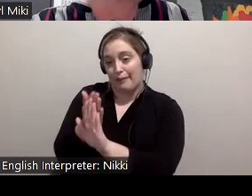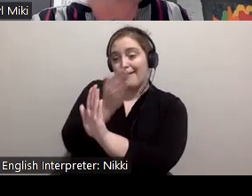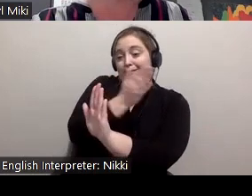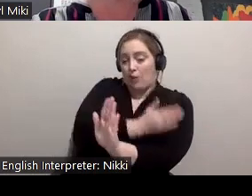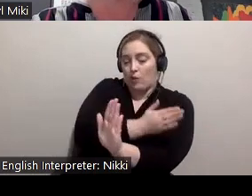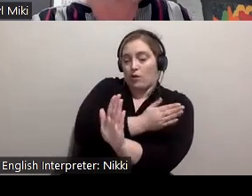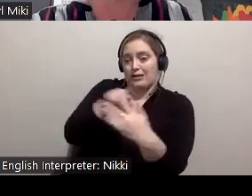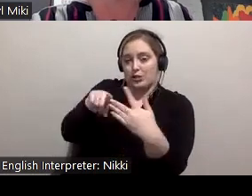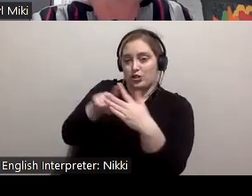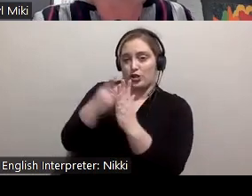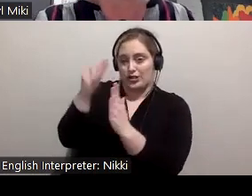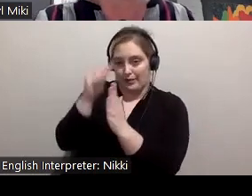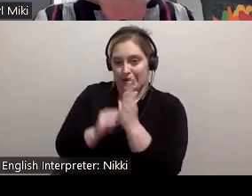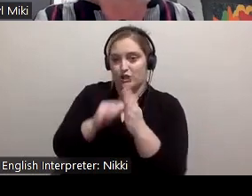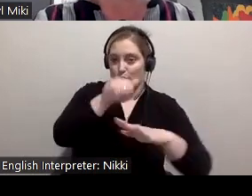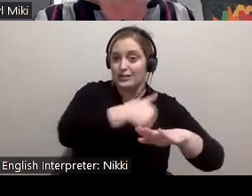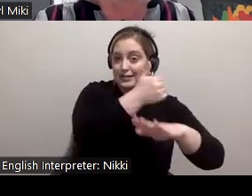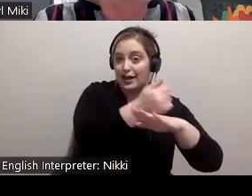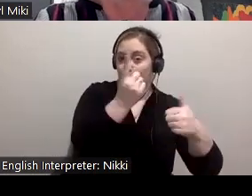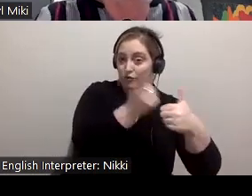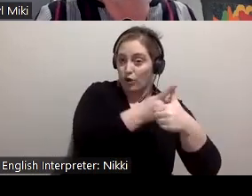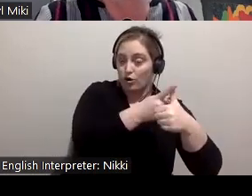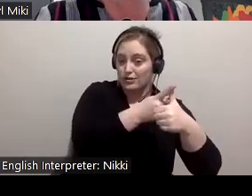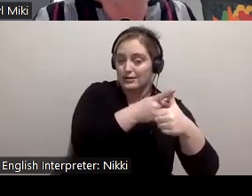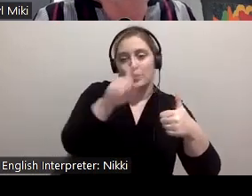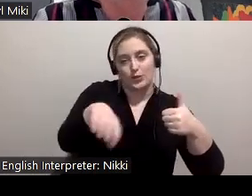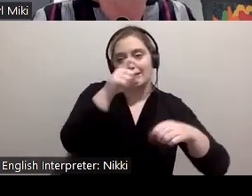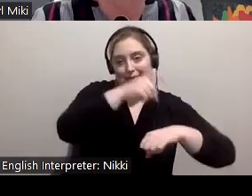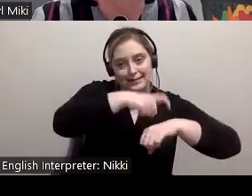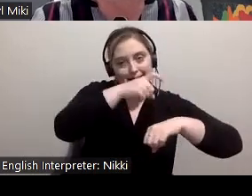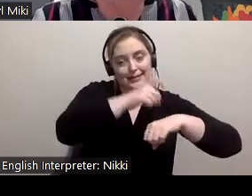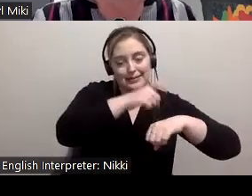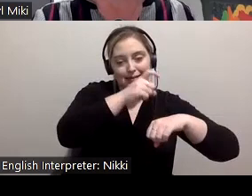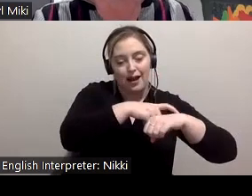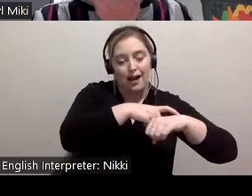profile in place because it can take a little bit of time and you want to make sure that you have all of that in place and